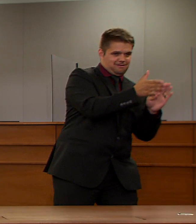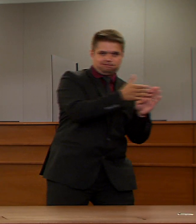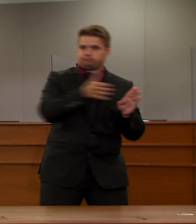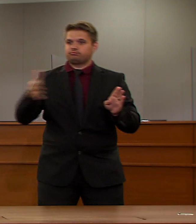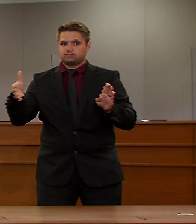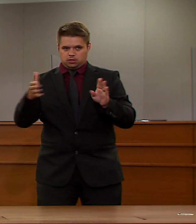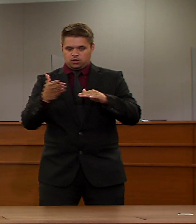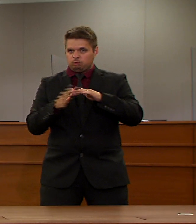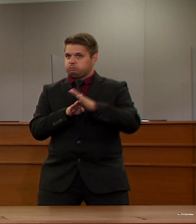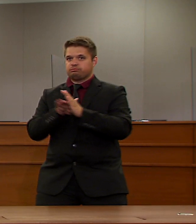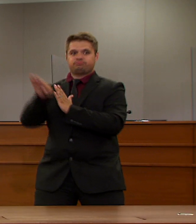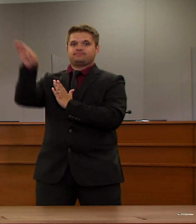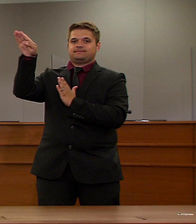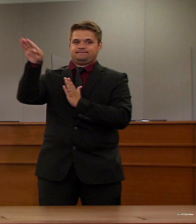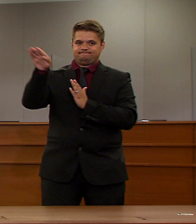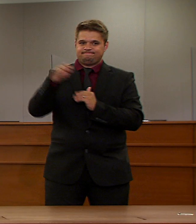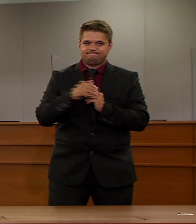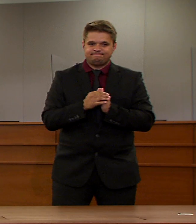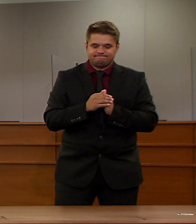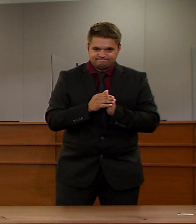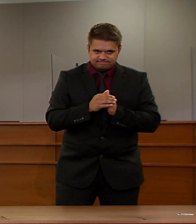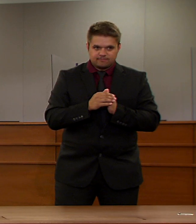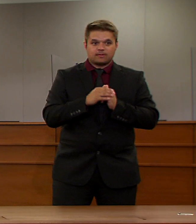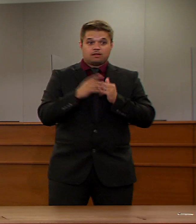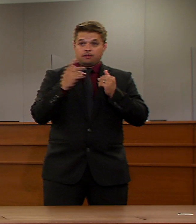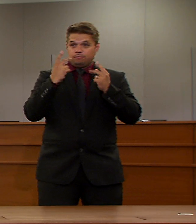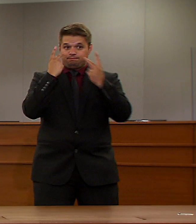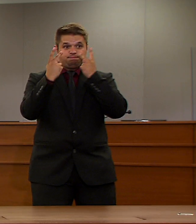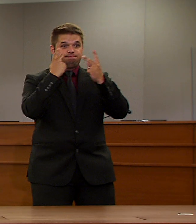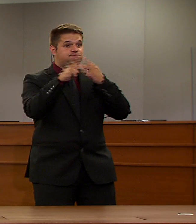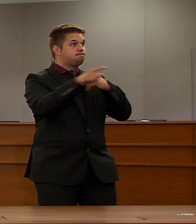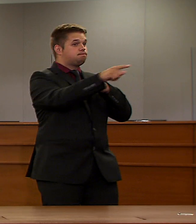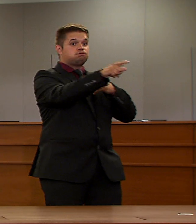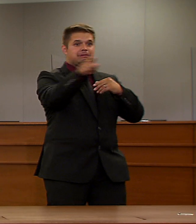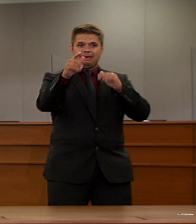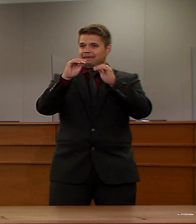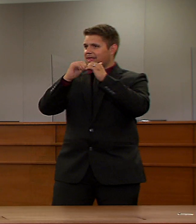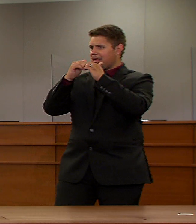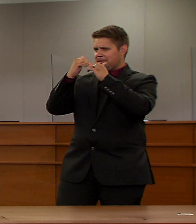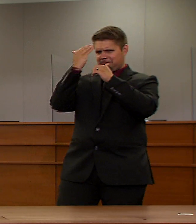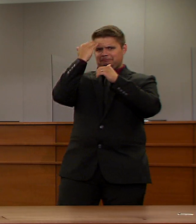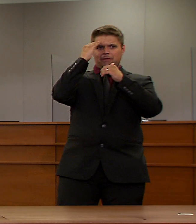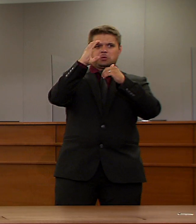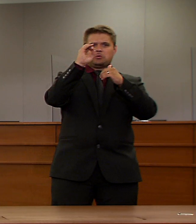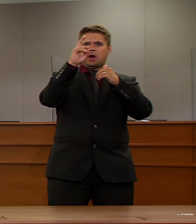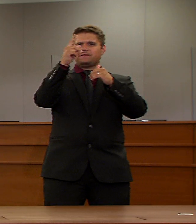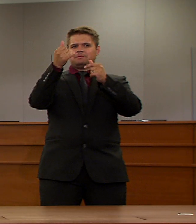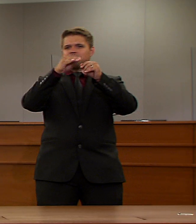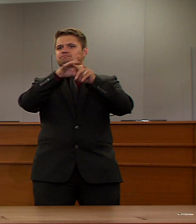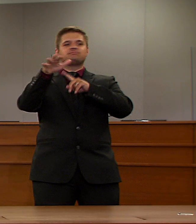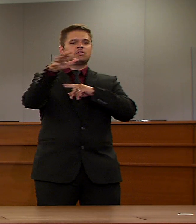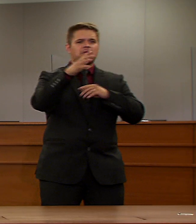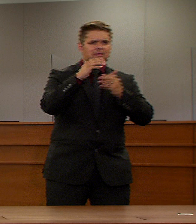that the virus is most easily and commonly spread through face to face interactions such as